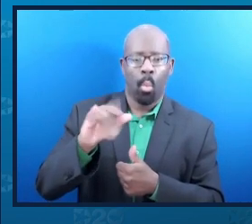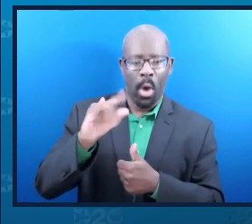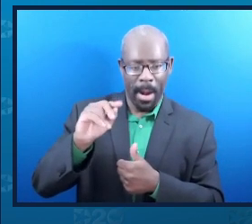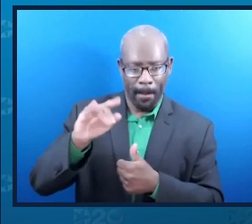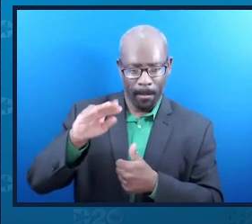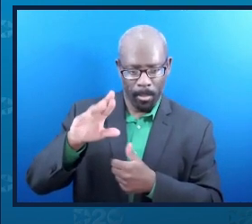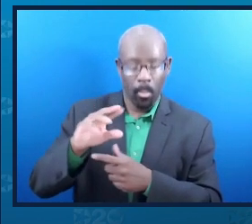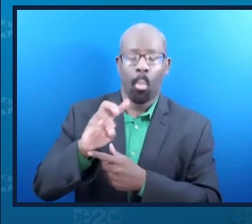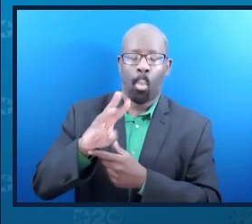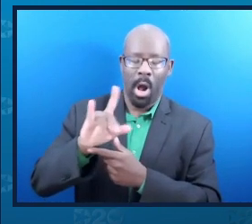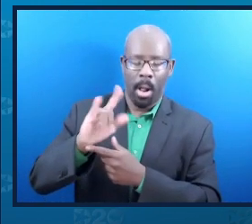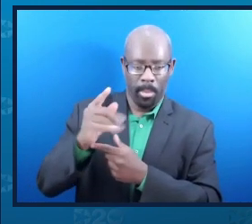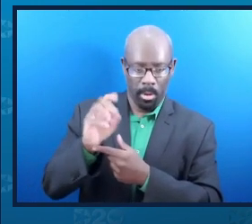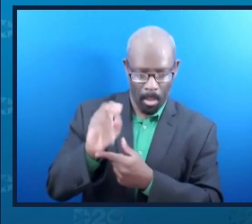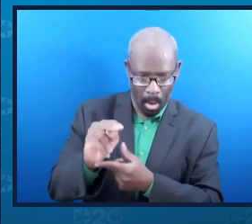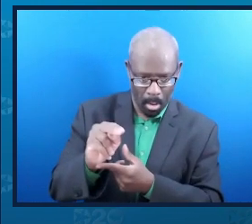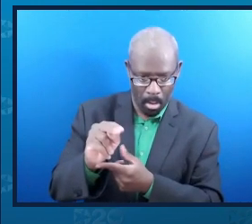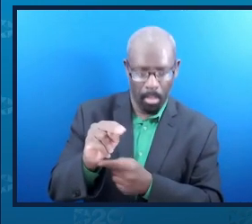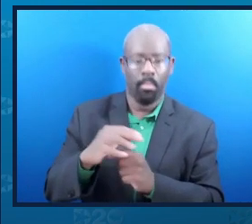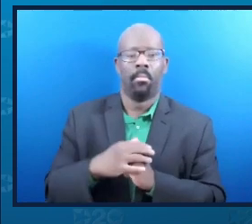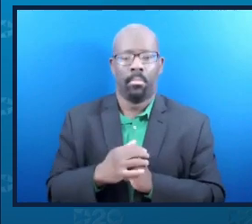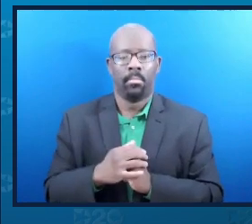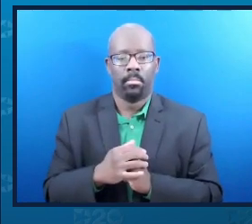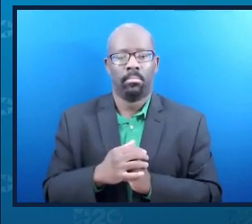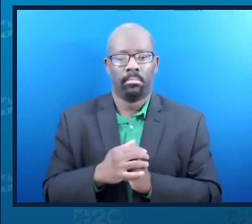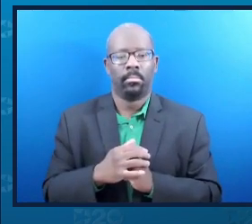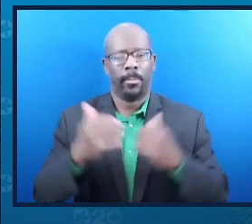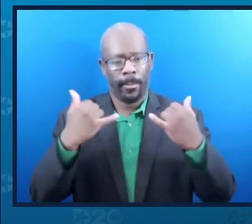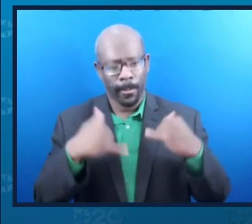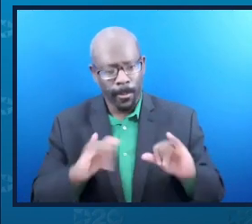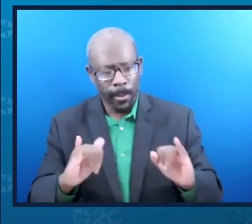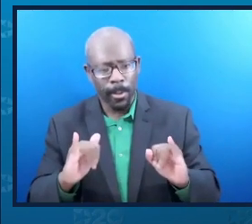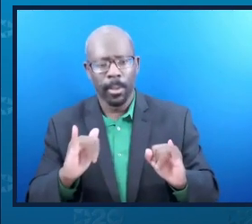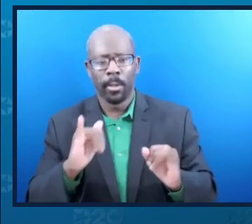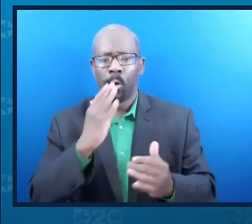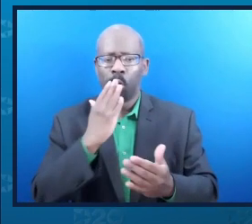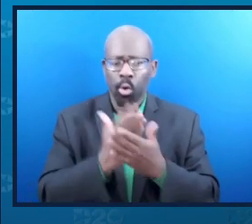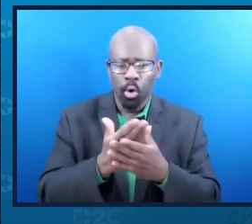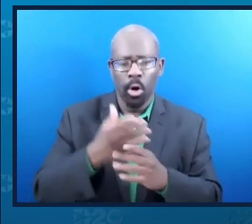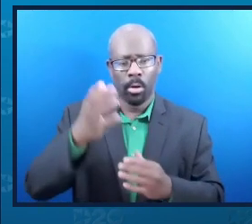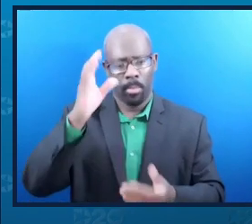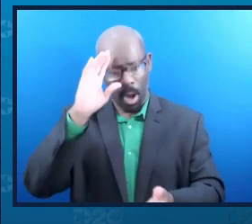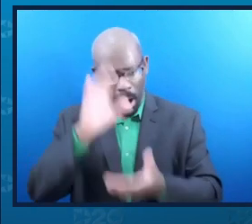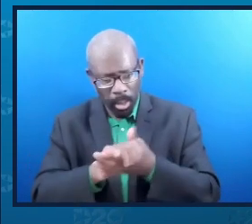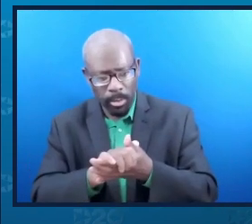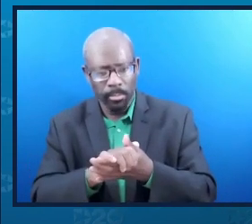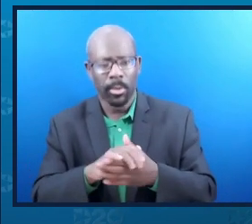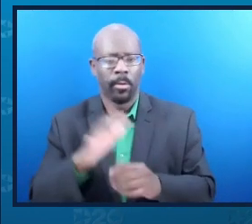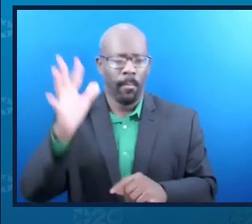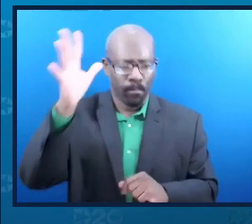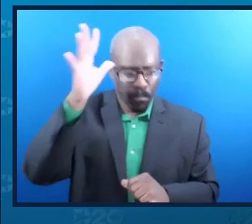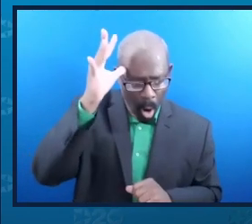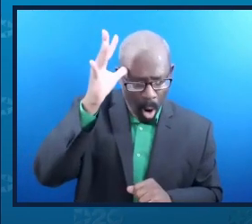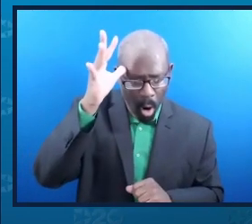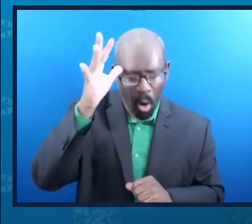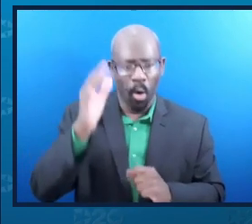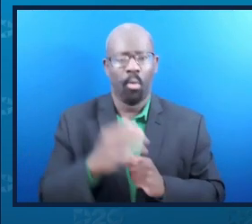I BELIEVE NONETHELESS, REST FIRMLY BEHIND THE LEGACY AS